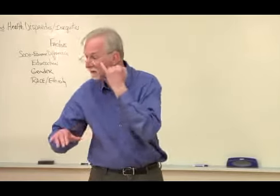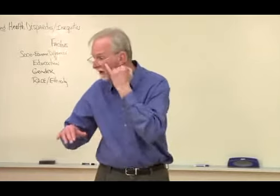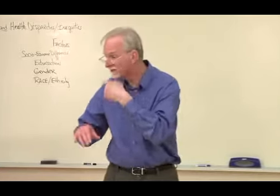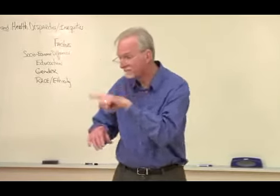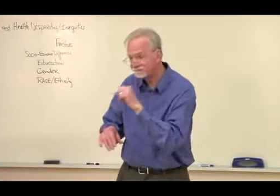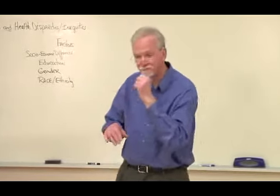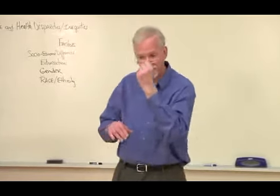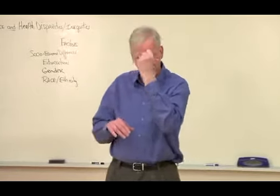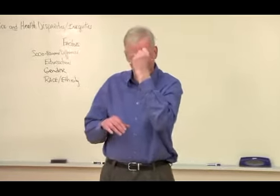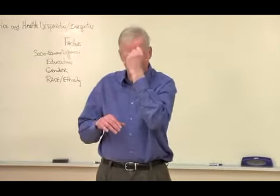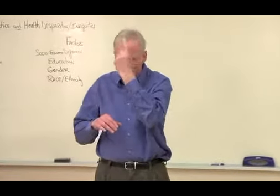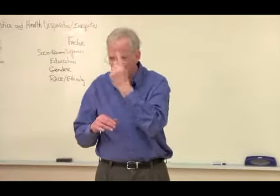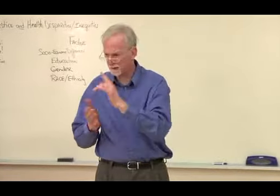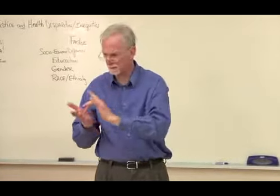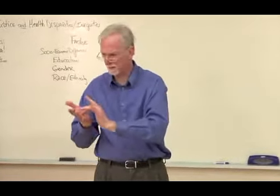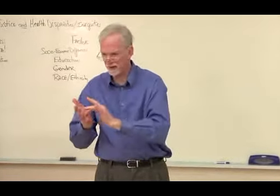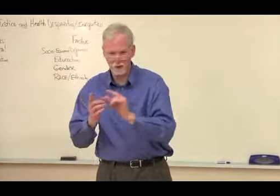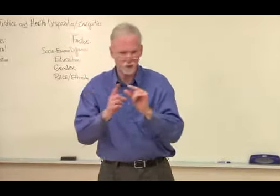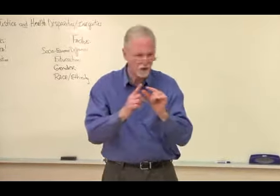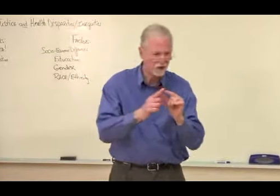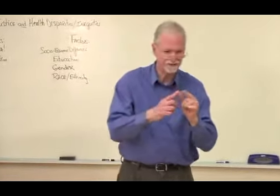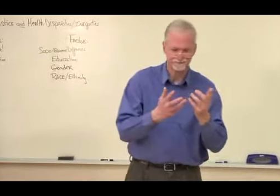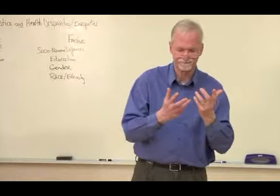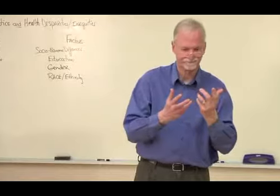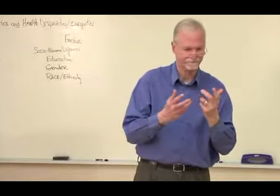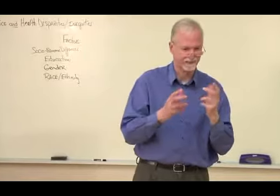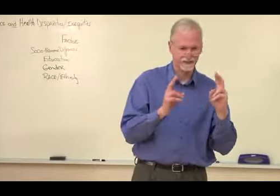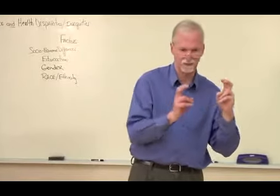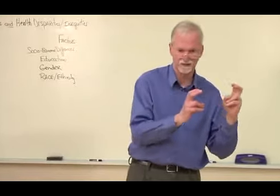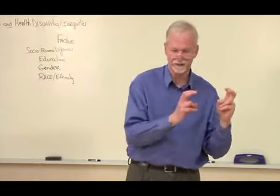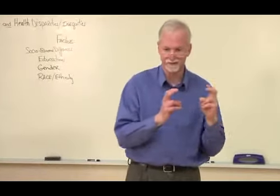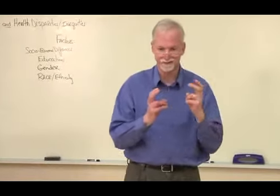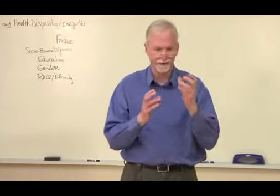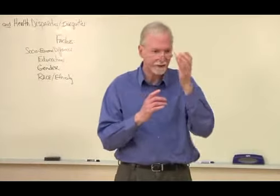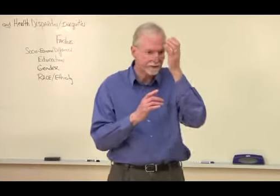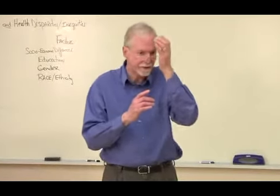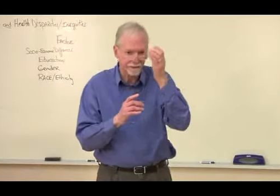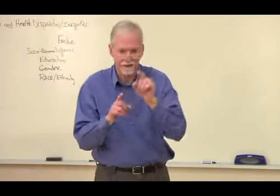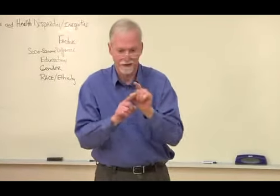Not understanding medical words or expressions or concepts,